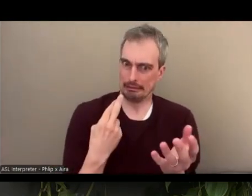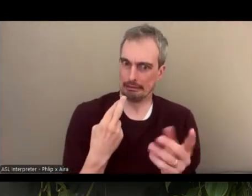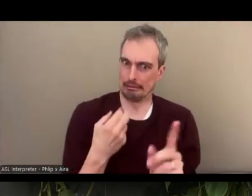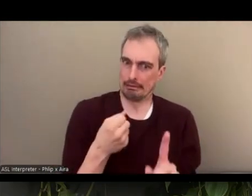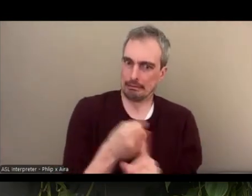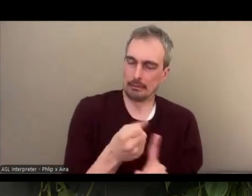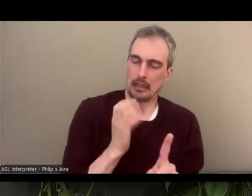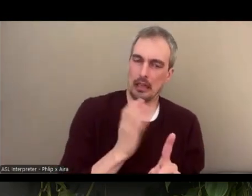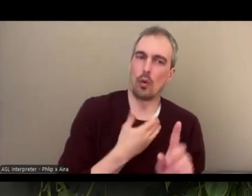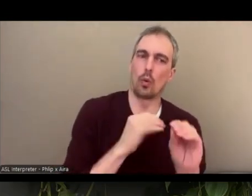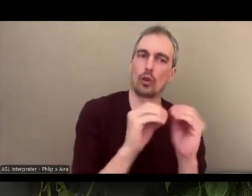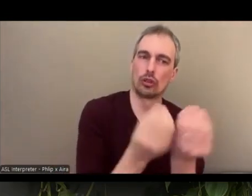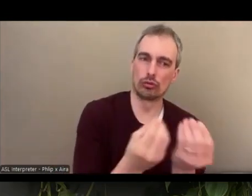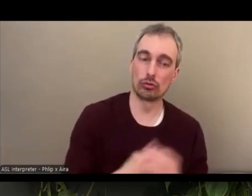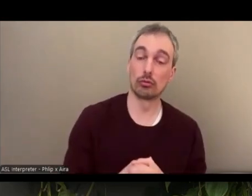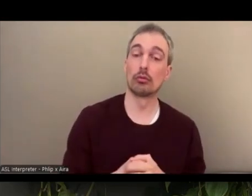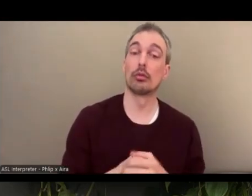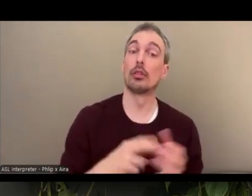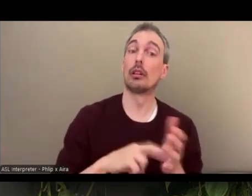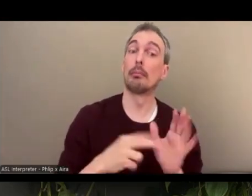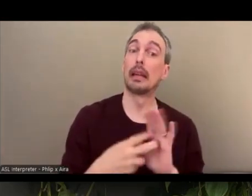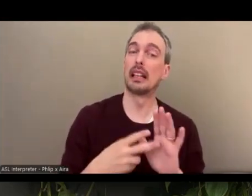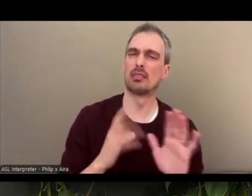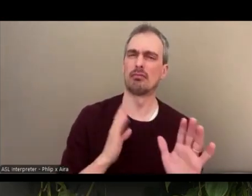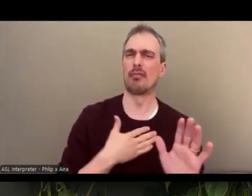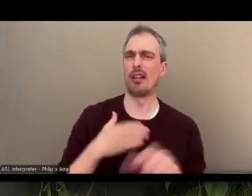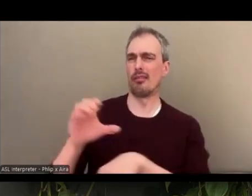the computers do the repetitive tasks, so that humans can solve the hard problems.